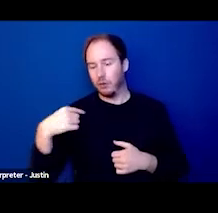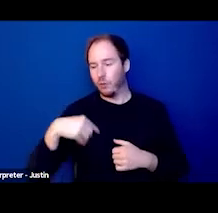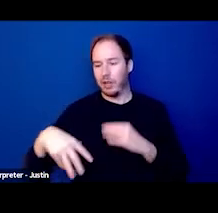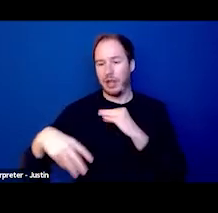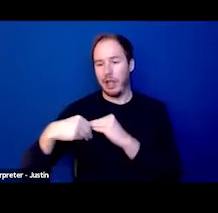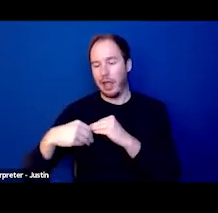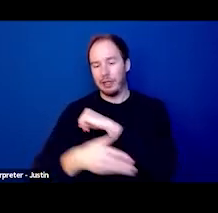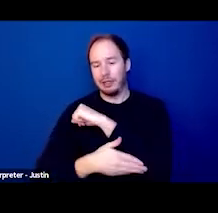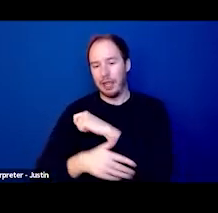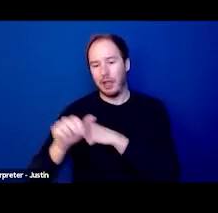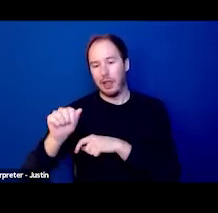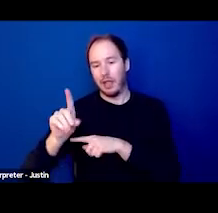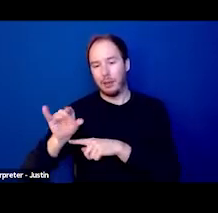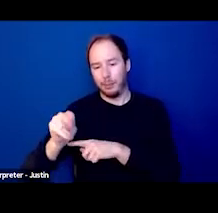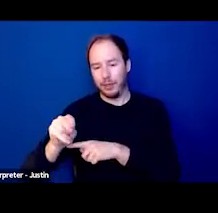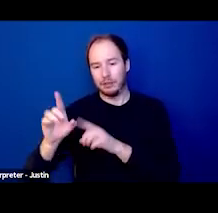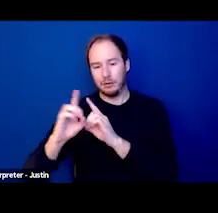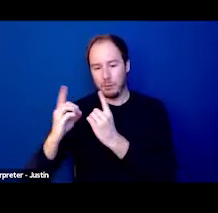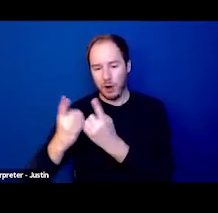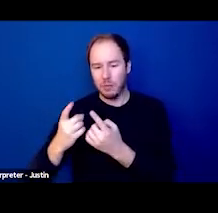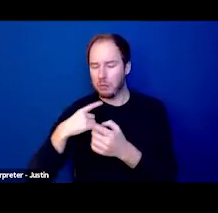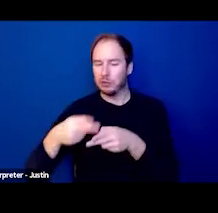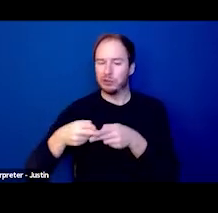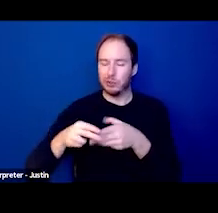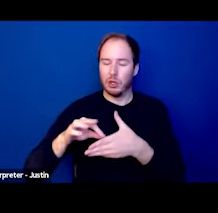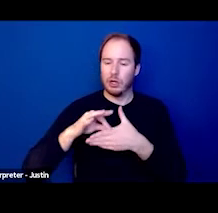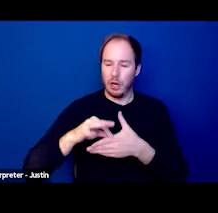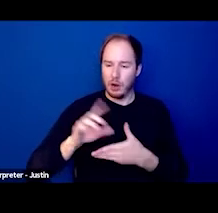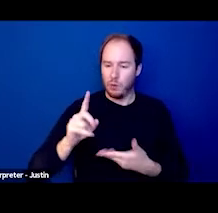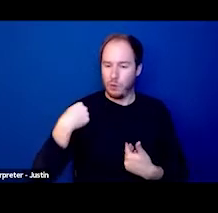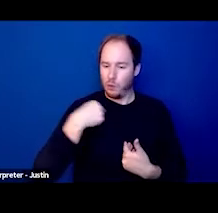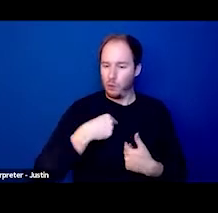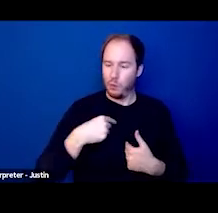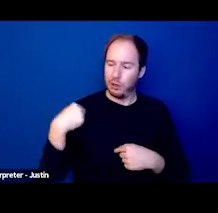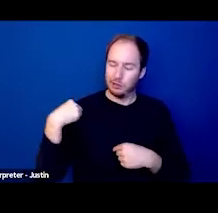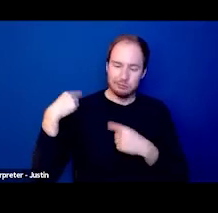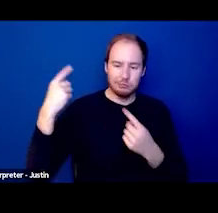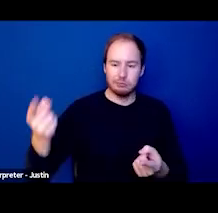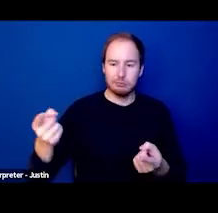but that just gives you a little context of where we came from. And that we've really been a part of